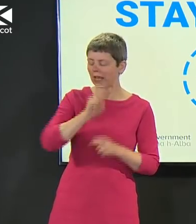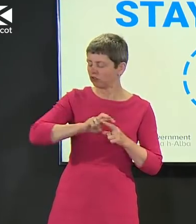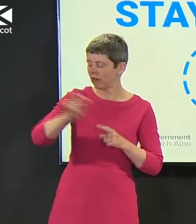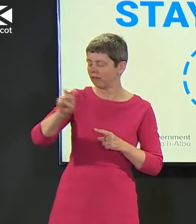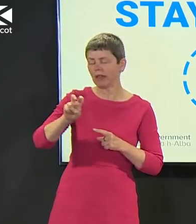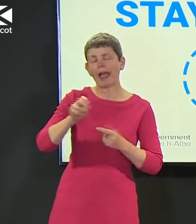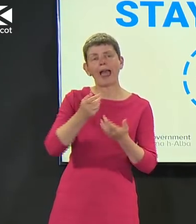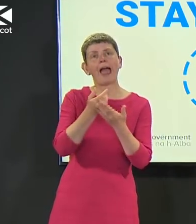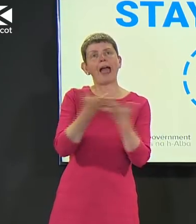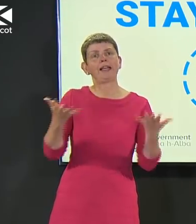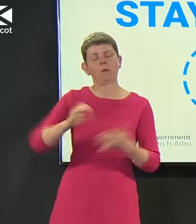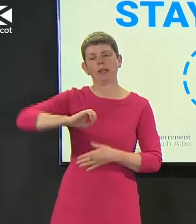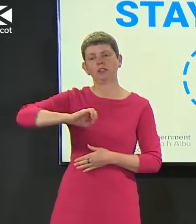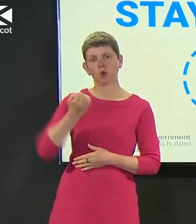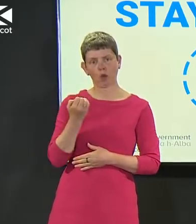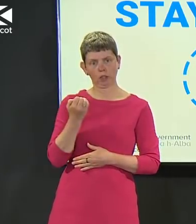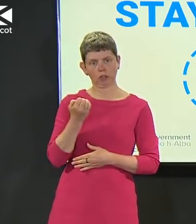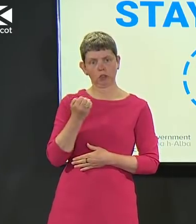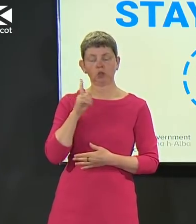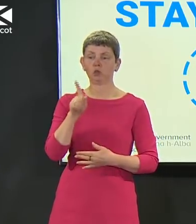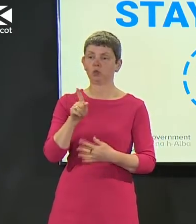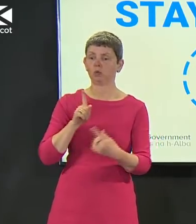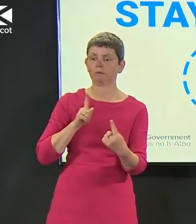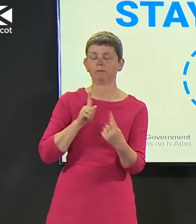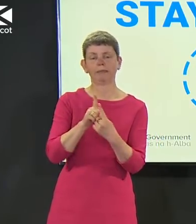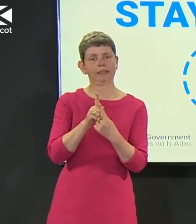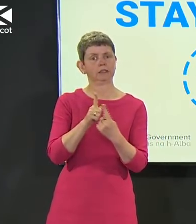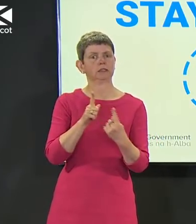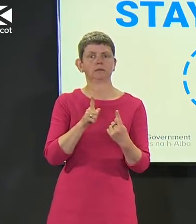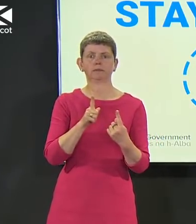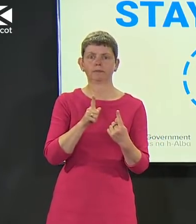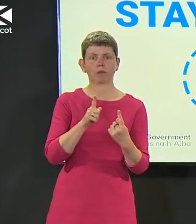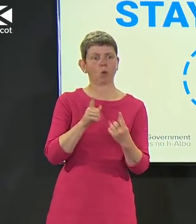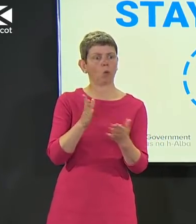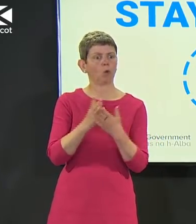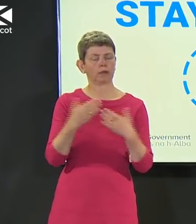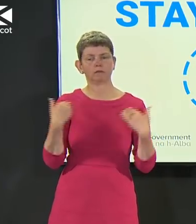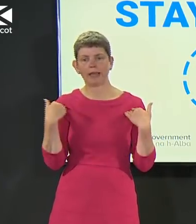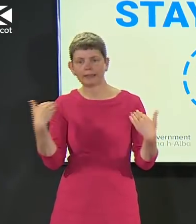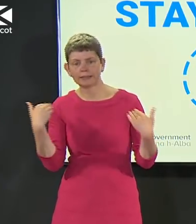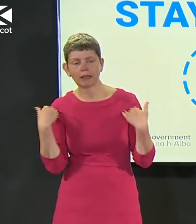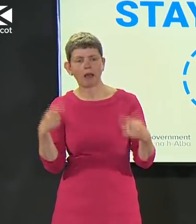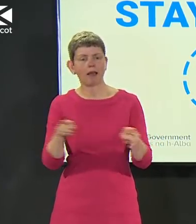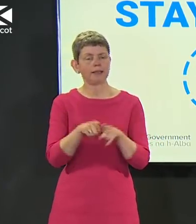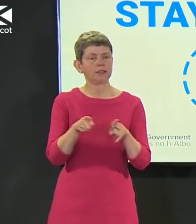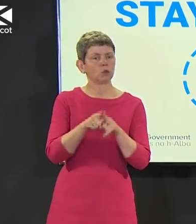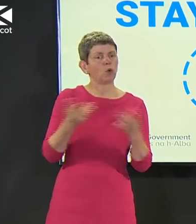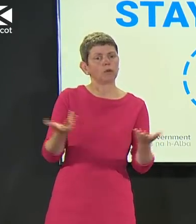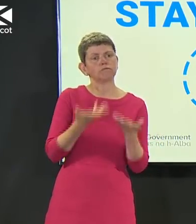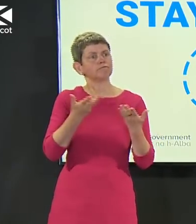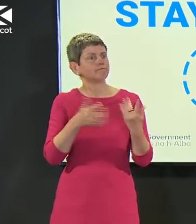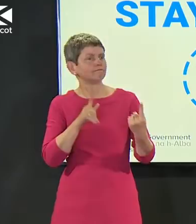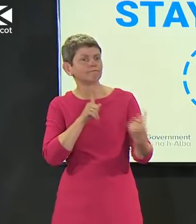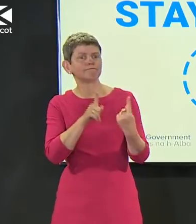for the purposes of outdoor socializing recreation or informal exercise and we're also able to relax